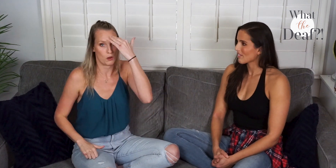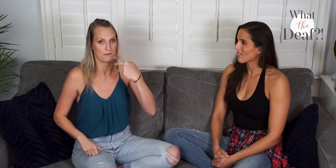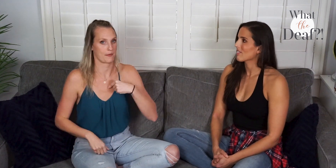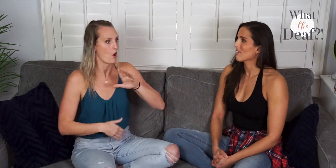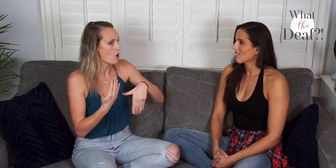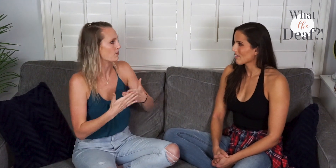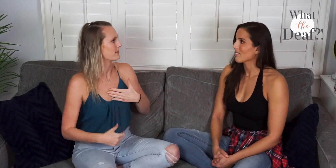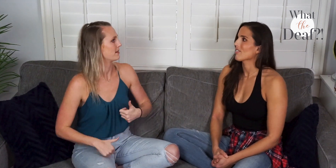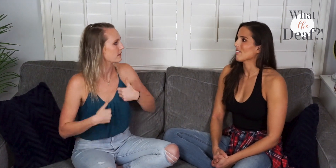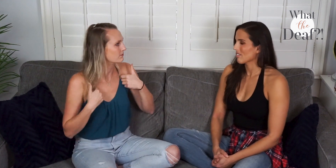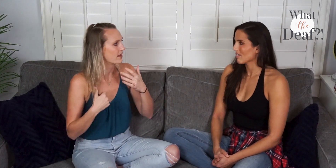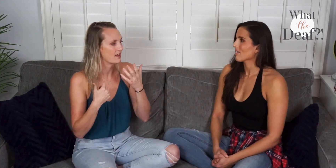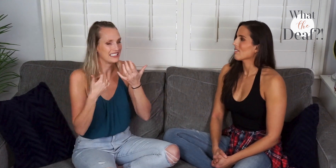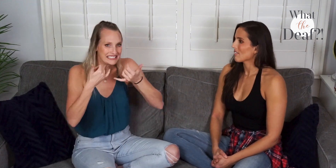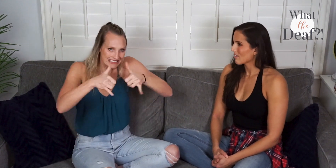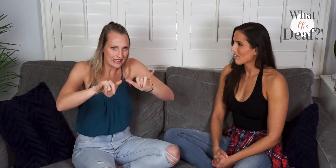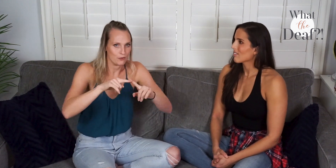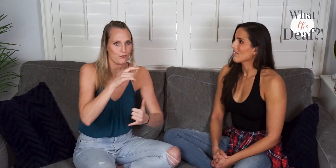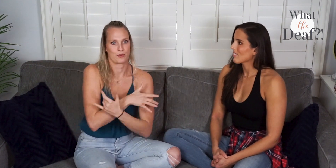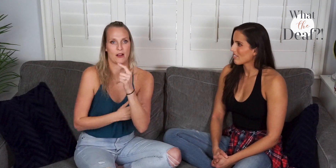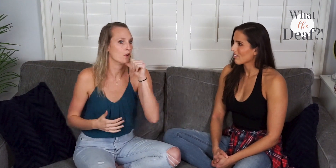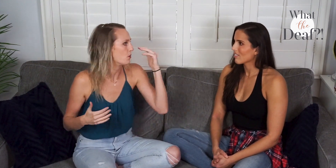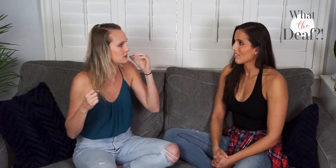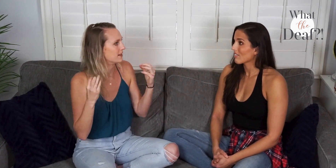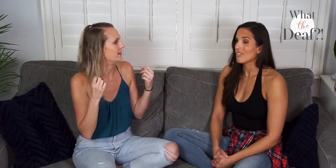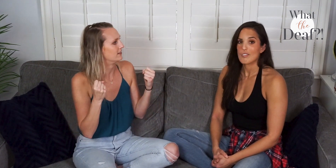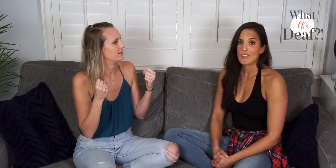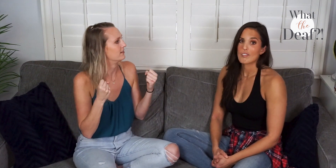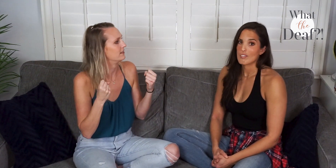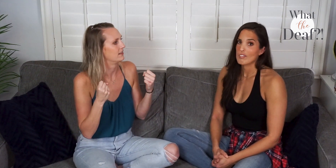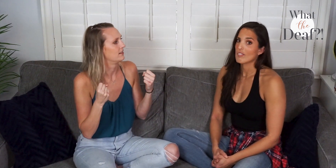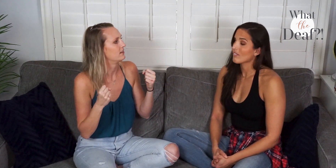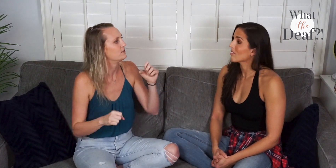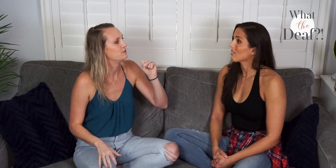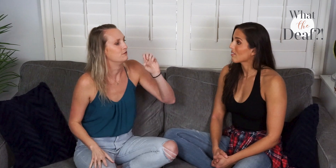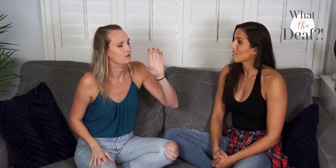who have known my entire life, still to this day do not know sign language.